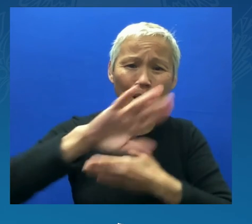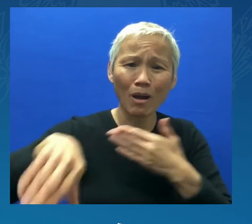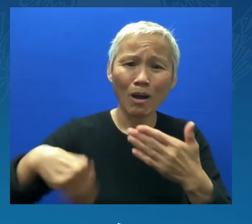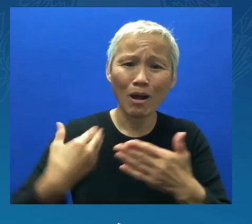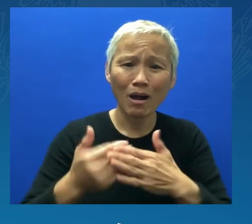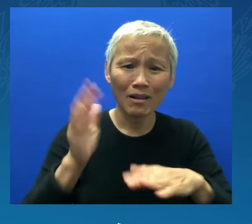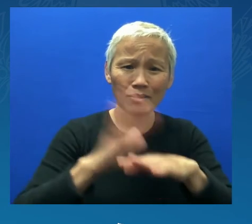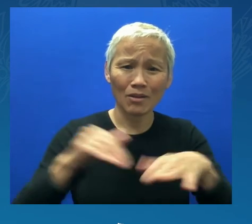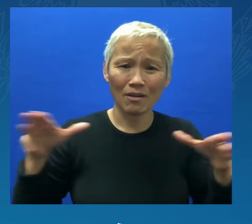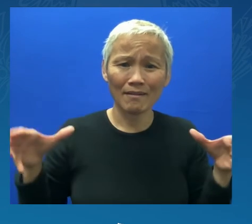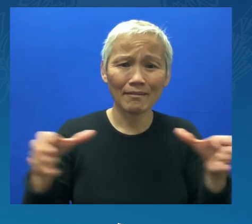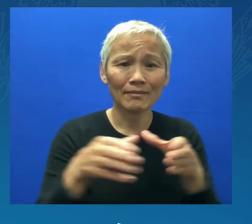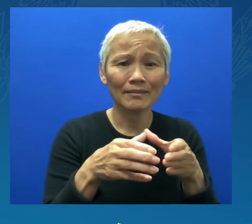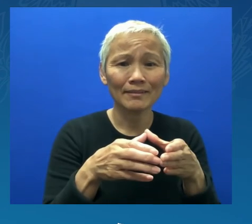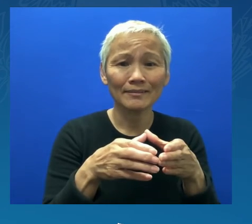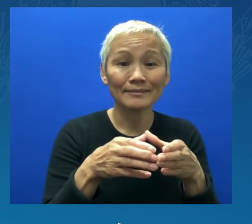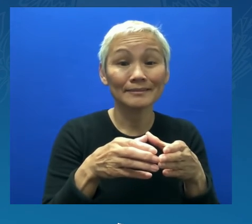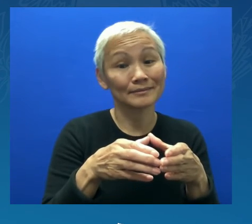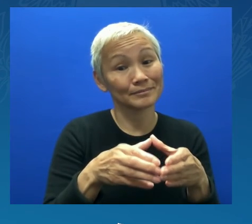Because this is a movement.